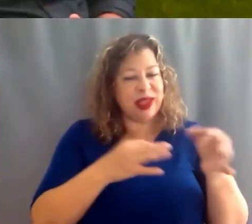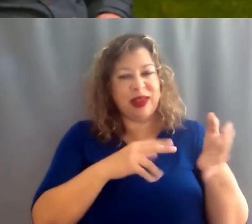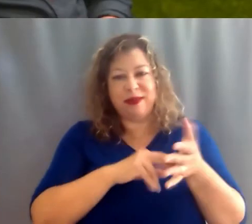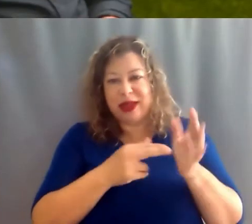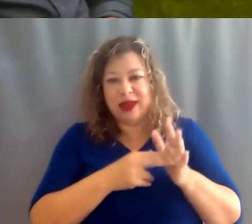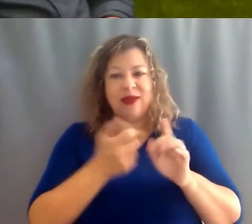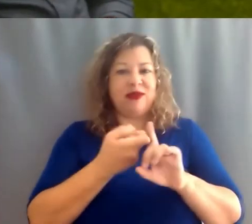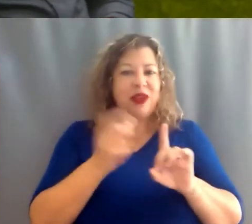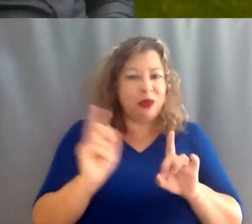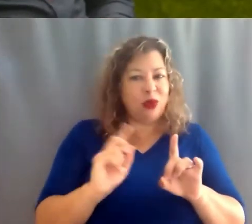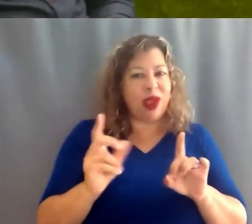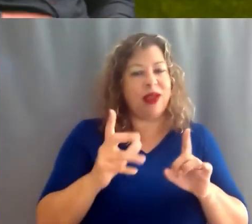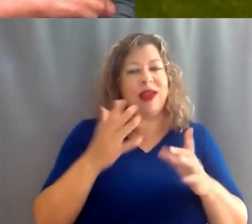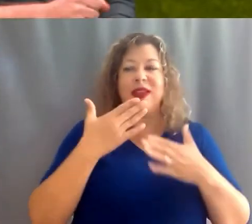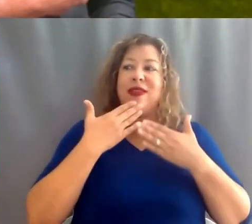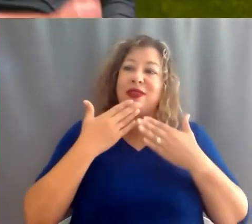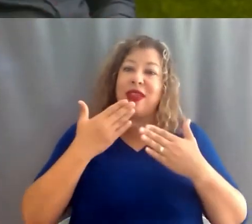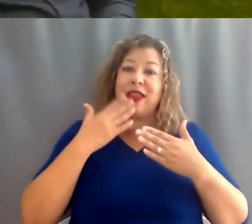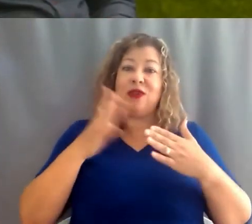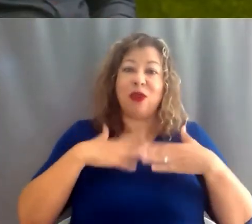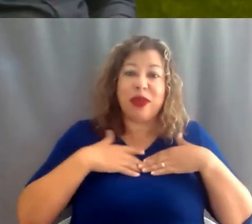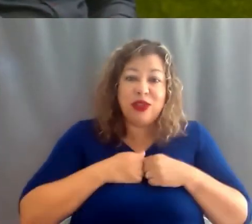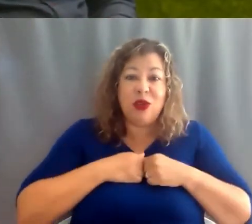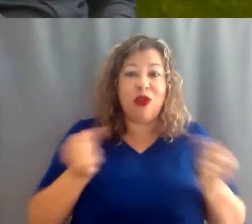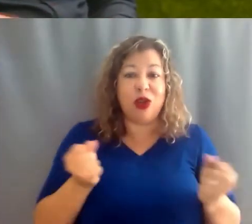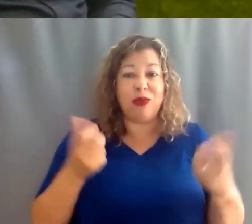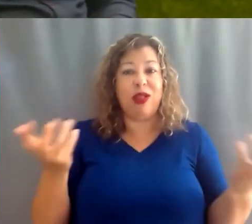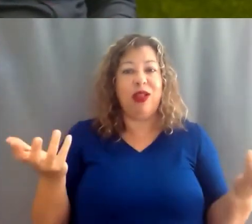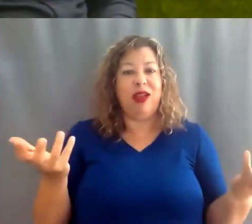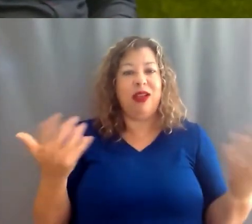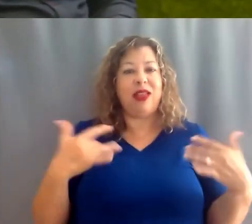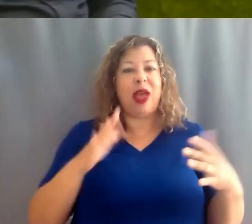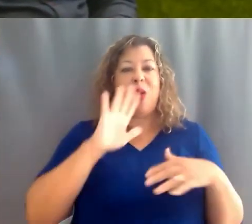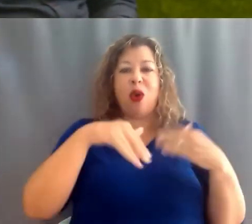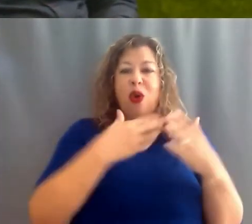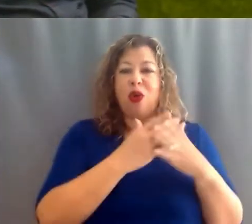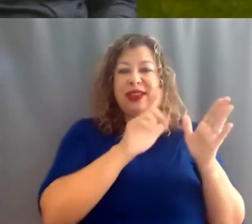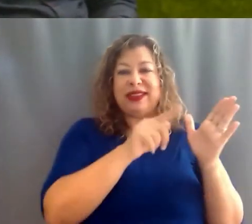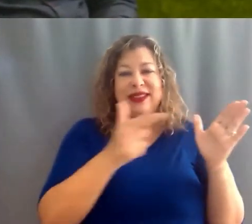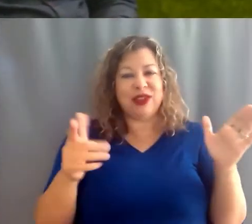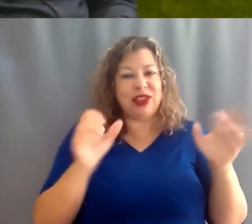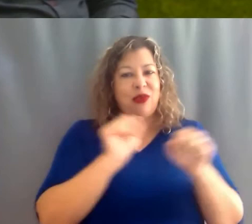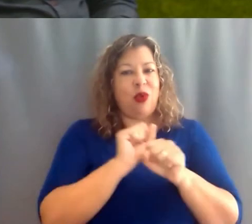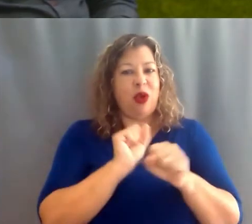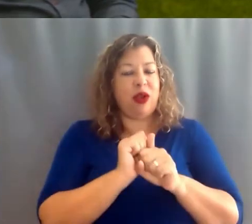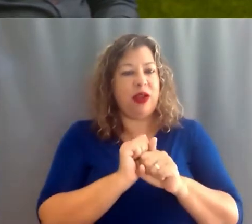Thank you for being so vulnerable. That whole series of work. And also artists. It's much easier for us to be vulnerable.